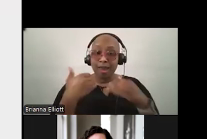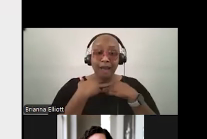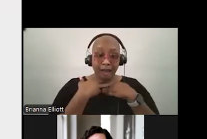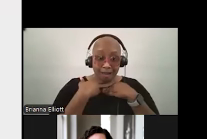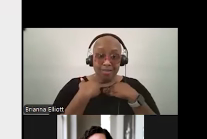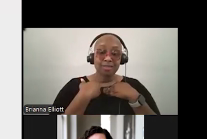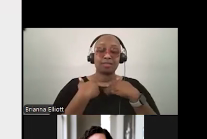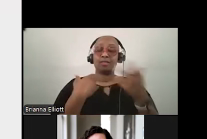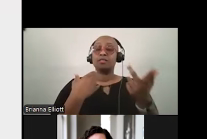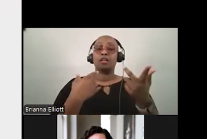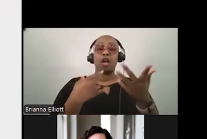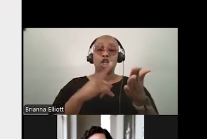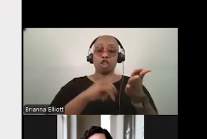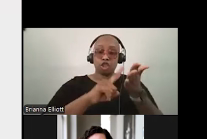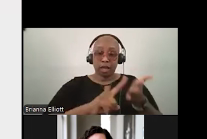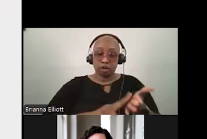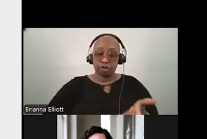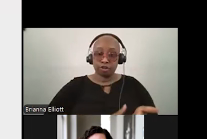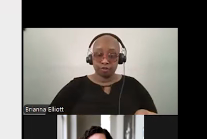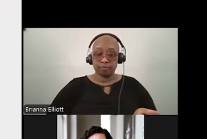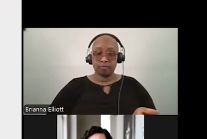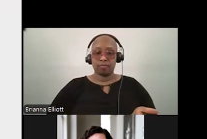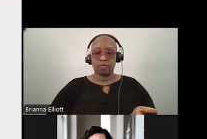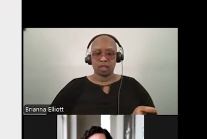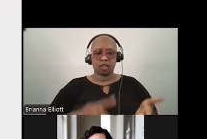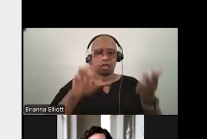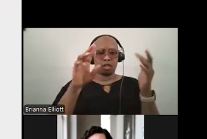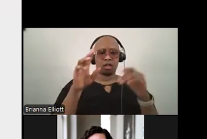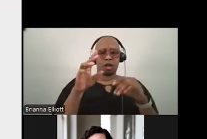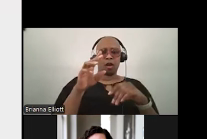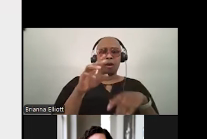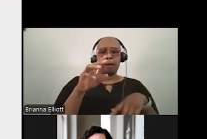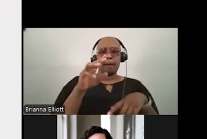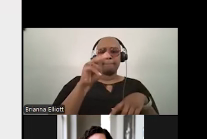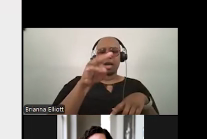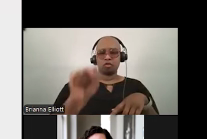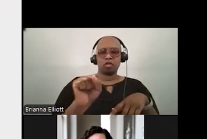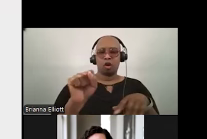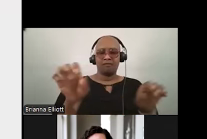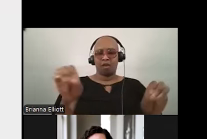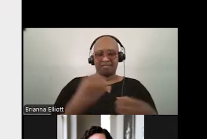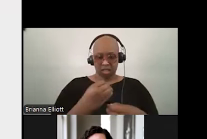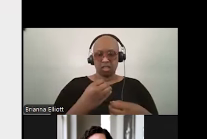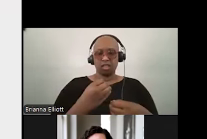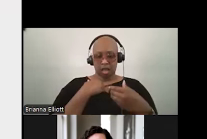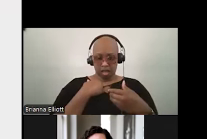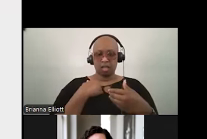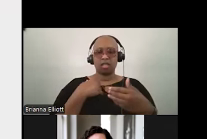just a few minutes. Uh Wave is free for online documents. You can use that as an evaluation tool.